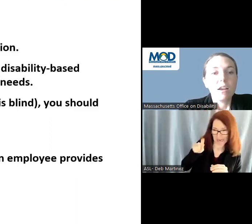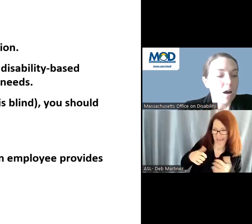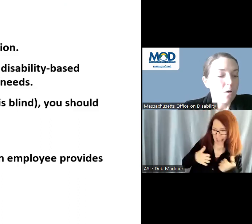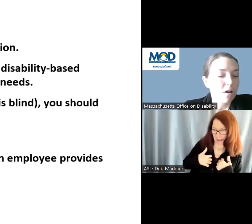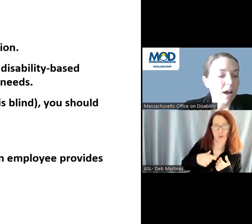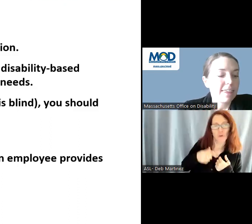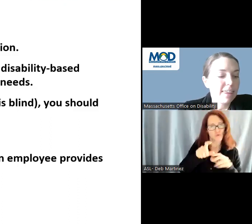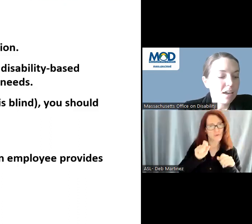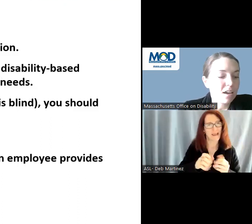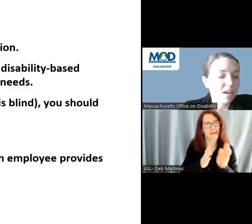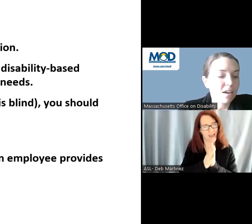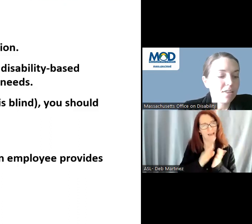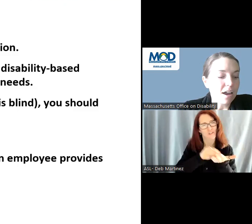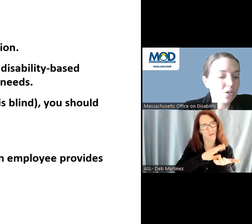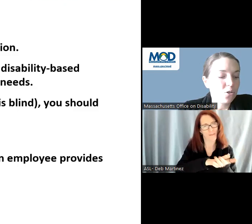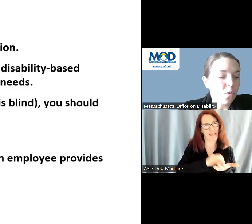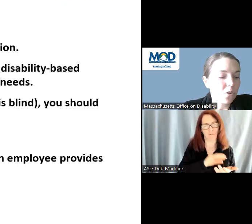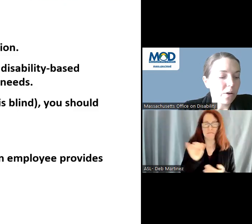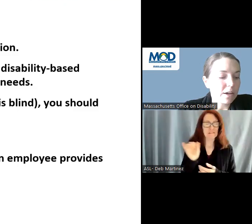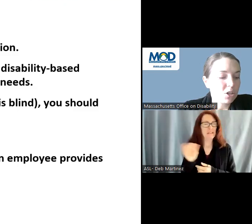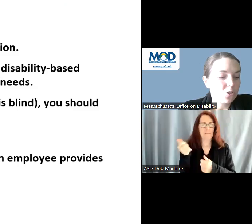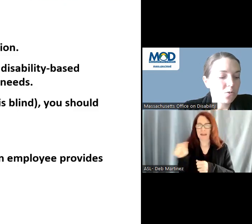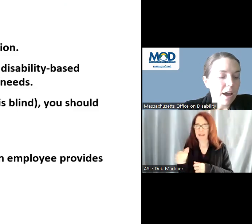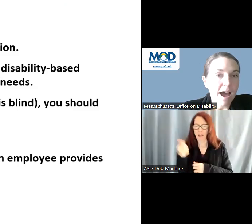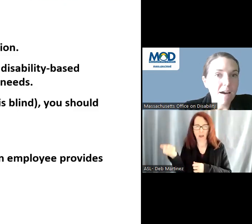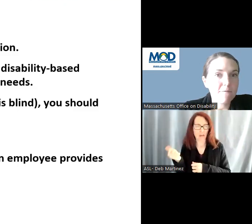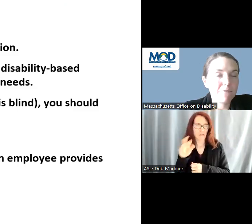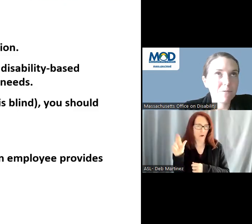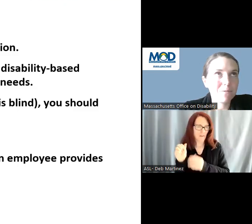now I think that you're going to have many more